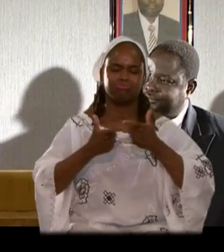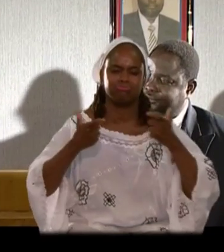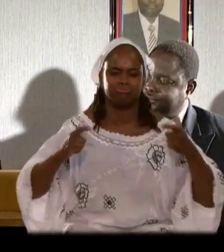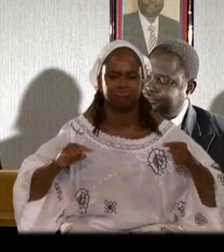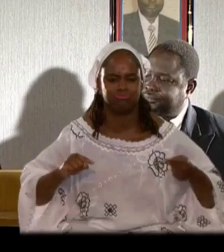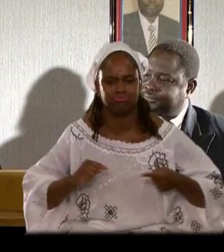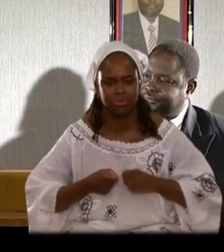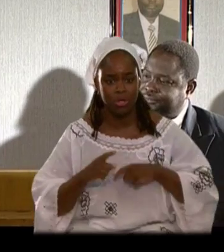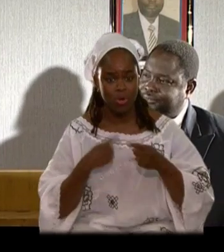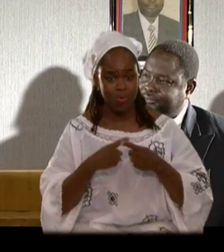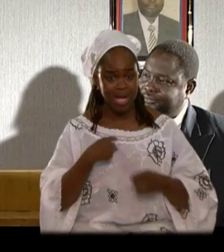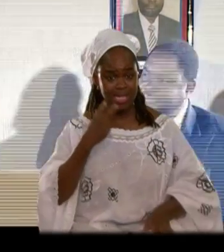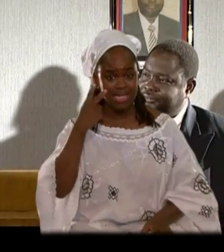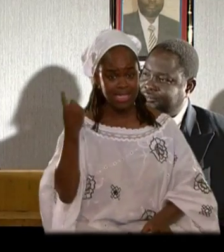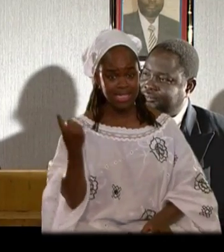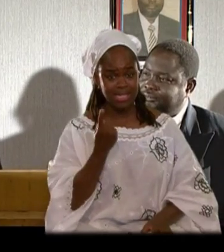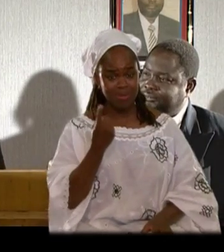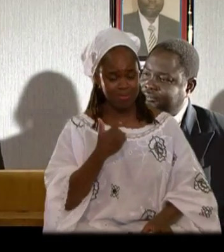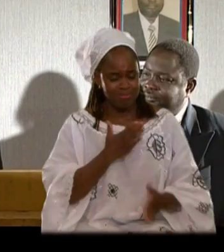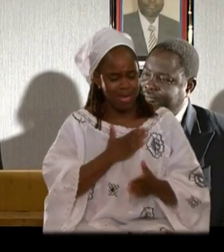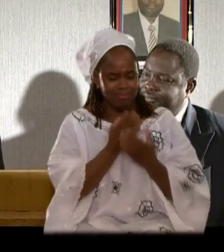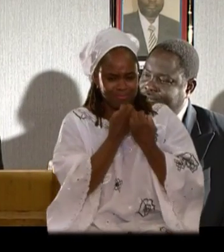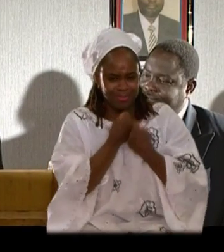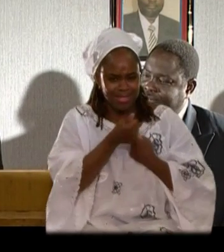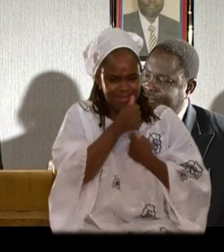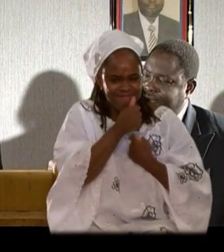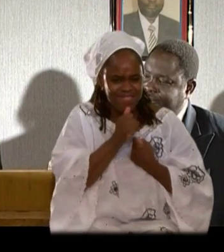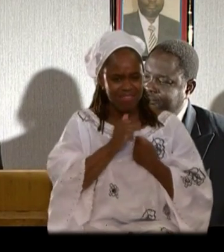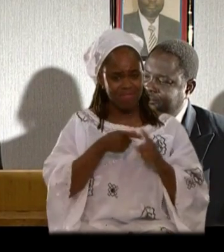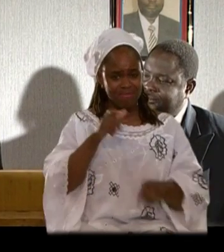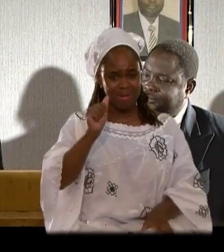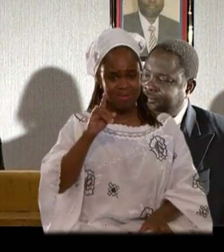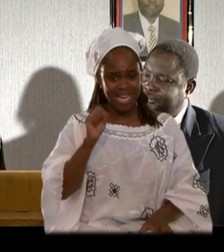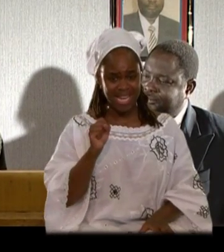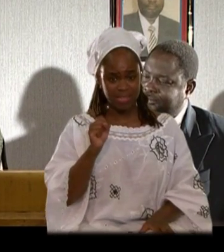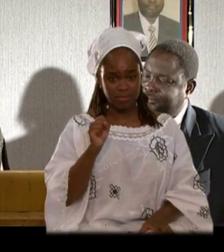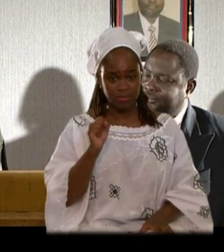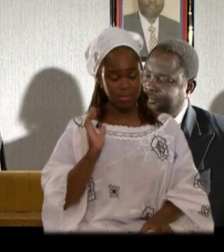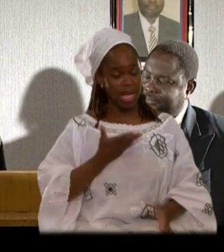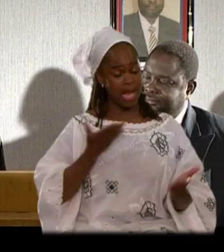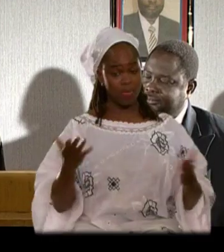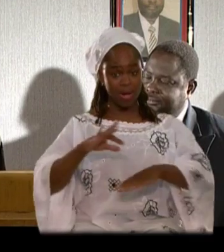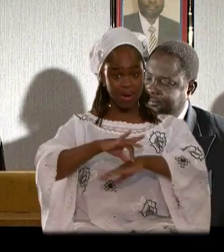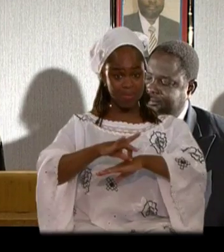Yes, Mister President, I feel great pain when I see someone I hold dear suffering from AIDS.